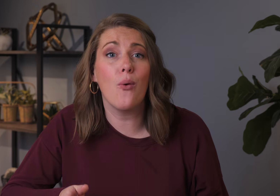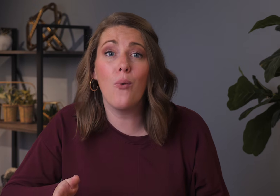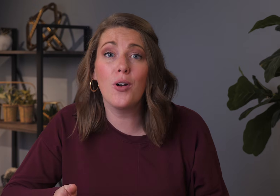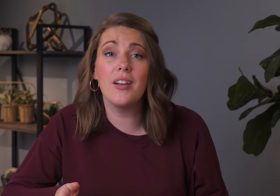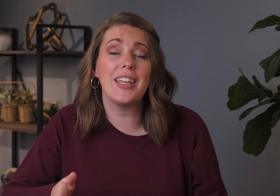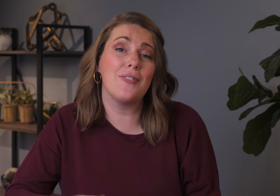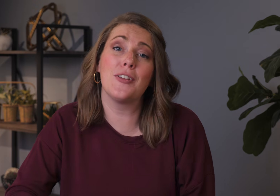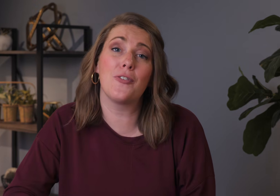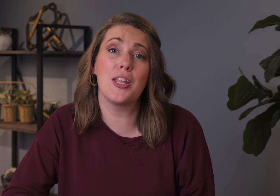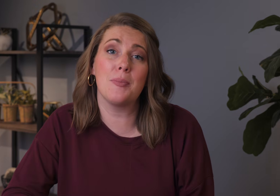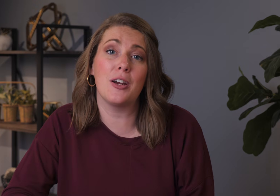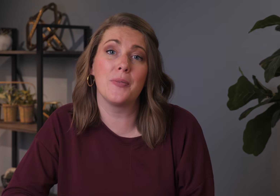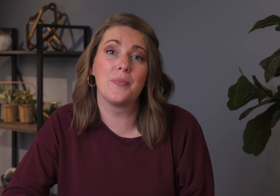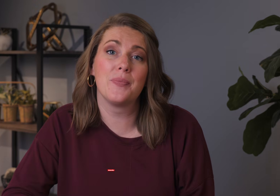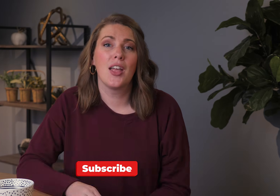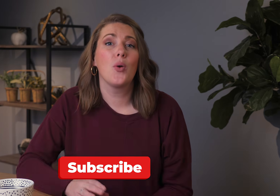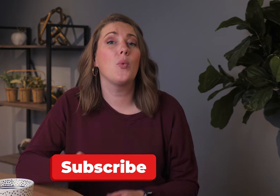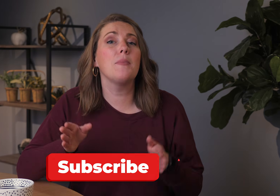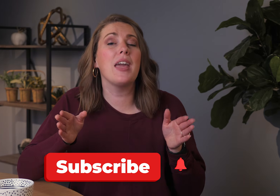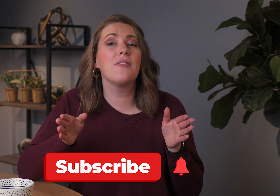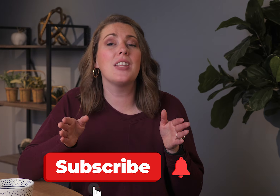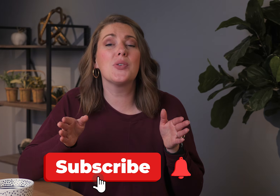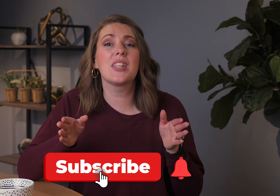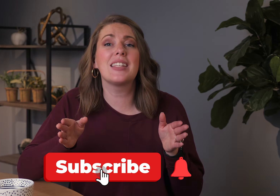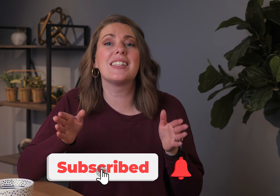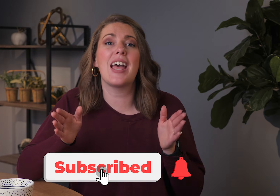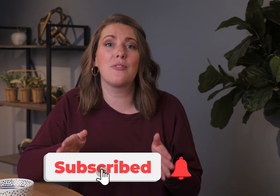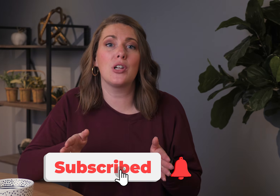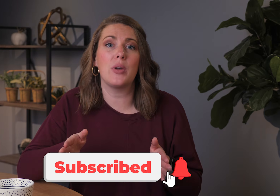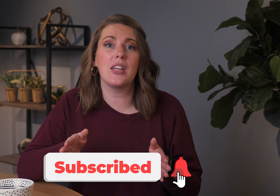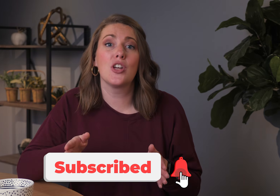or even in front of the mirror. We make videos like this every week,